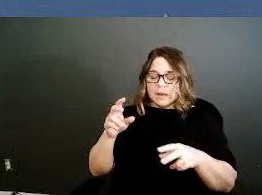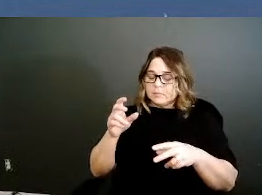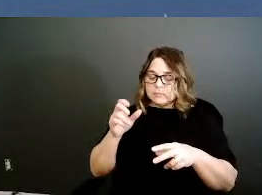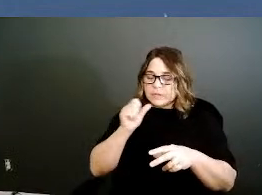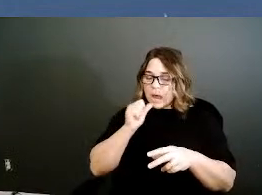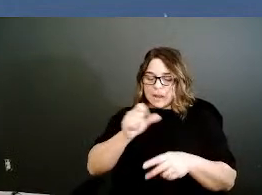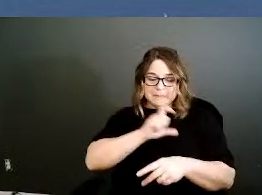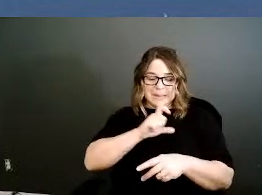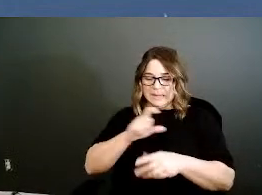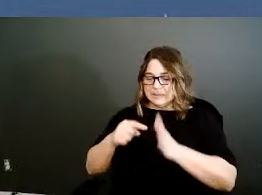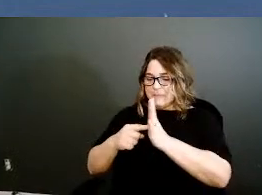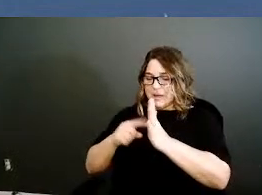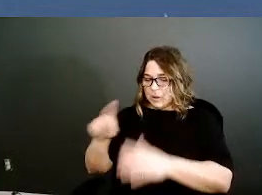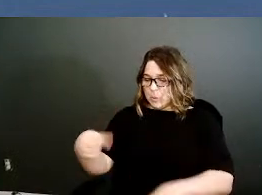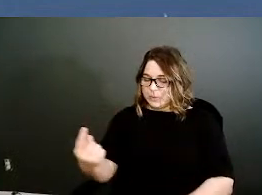I CANNOT AND WILL NOT RELY ON ANY SERVICES FROM THE